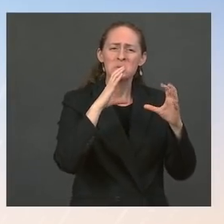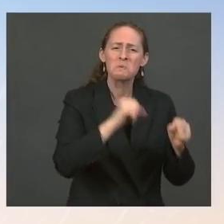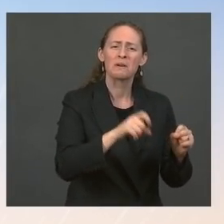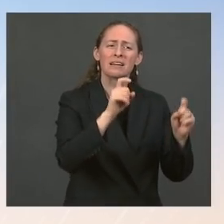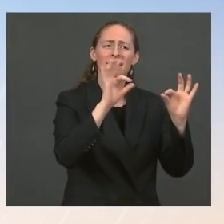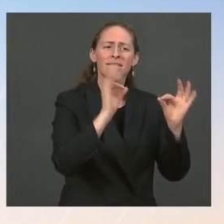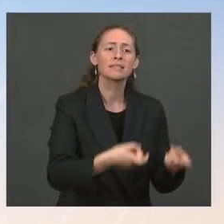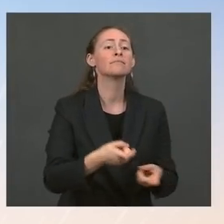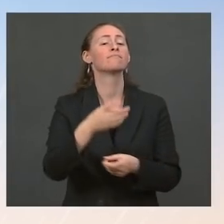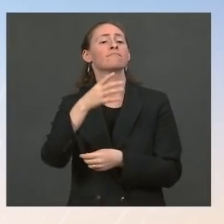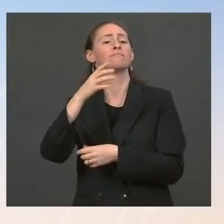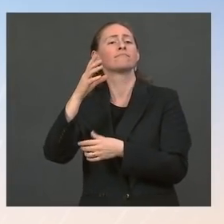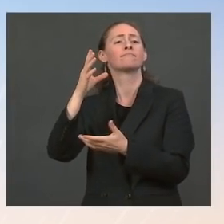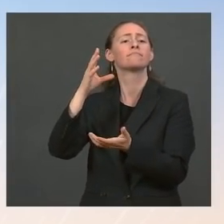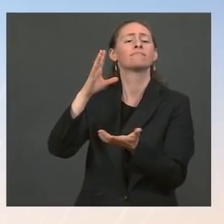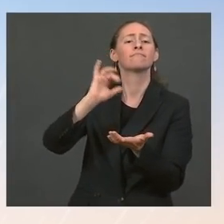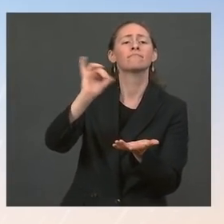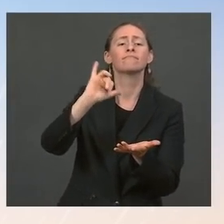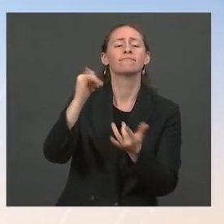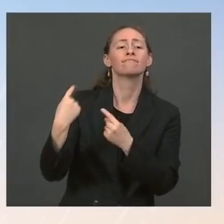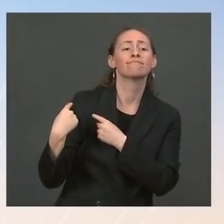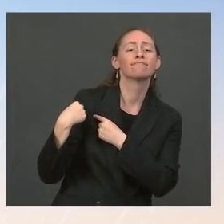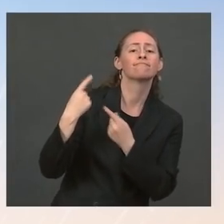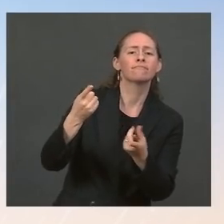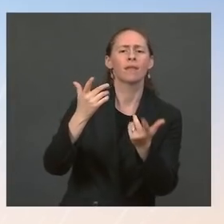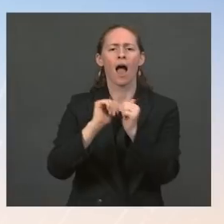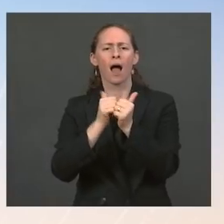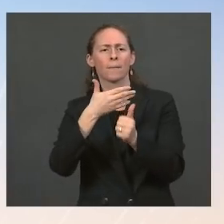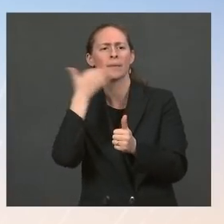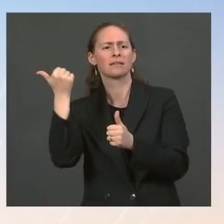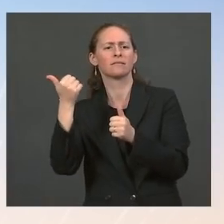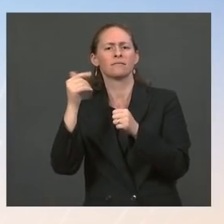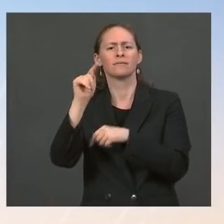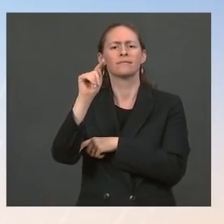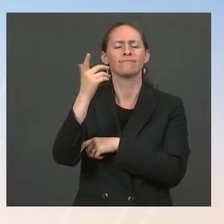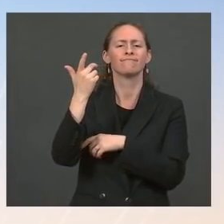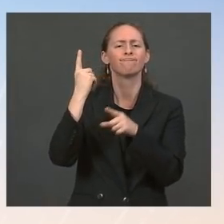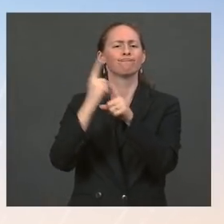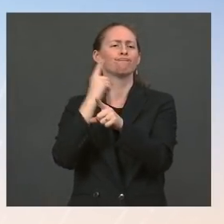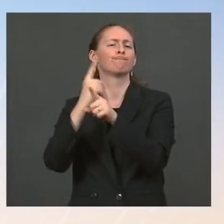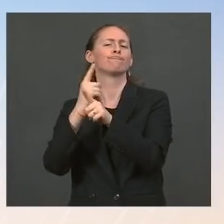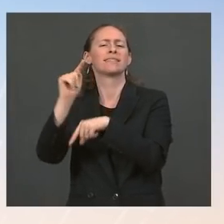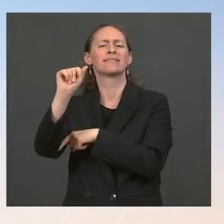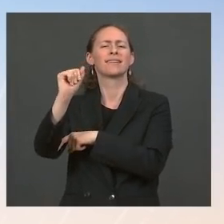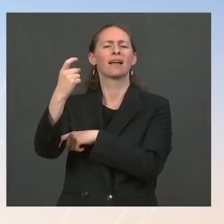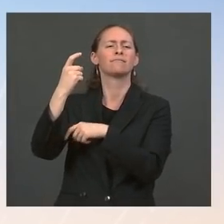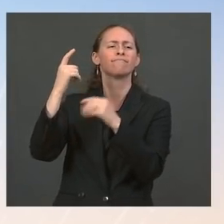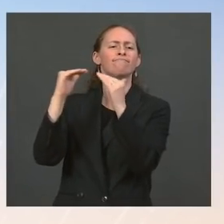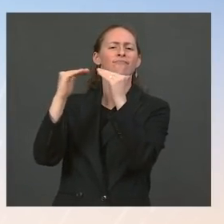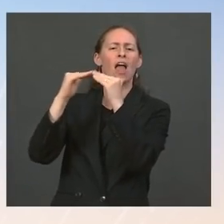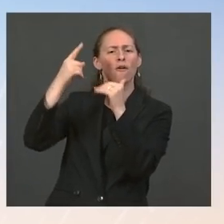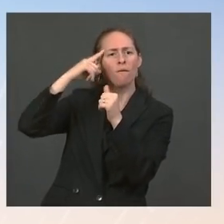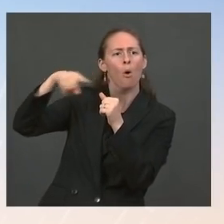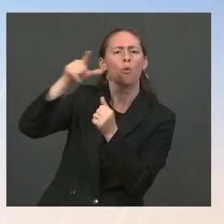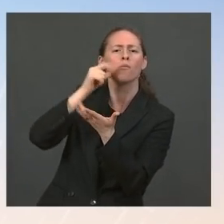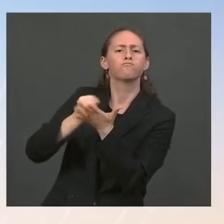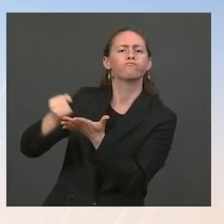to the rich and corporations at the expense of middle-class families no matter how hard they work. As you also saw, we also announced this morning that,